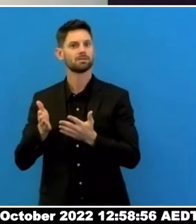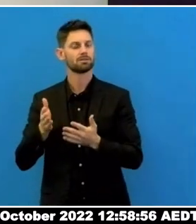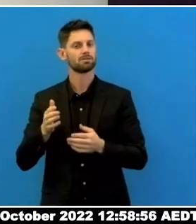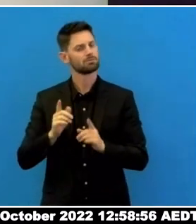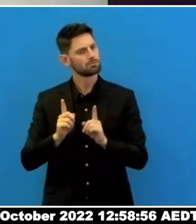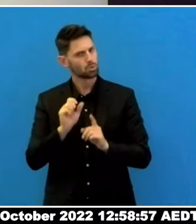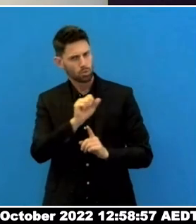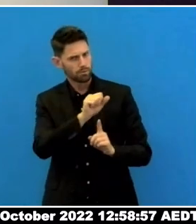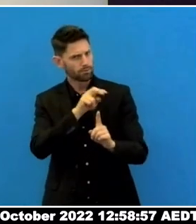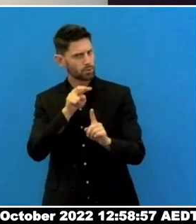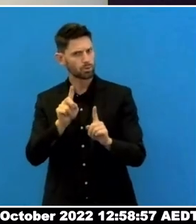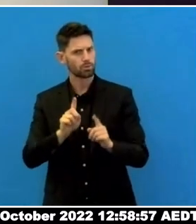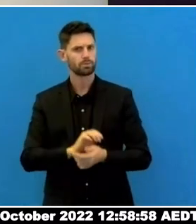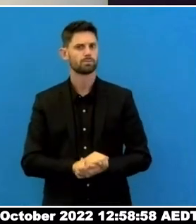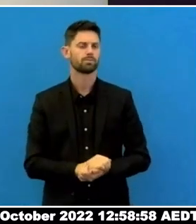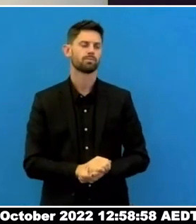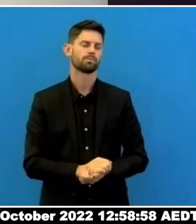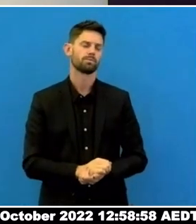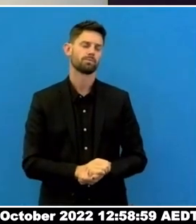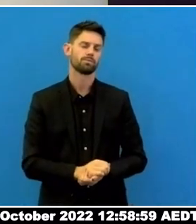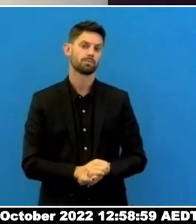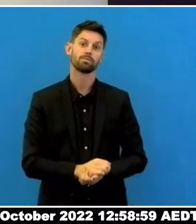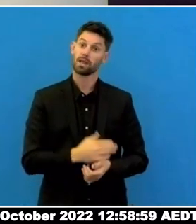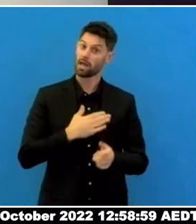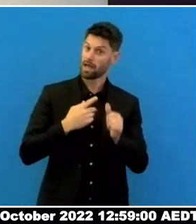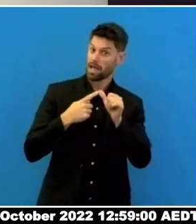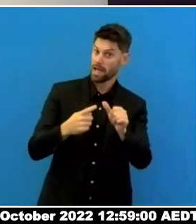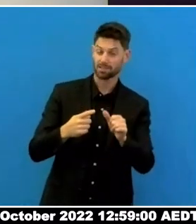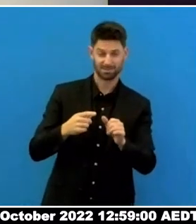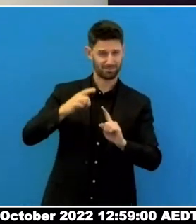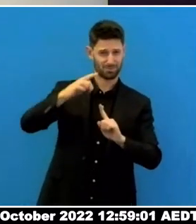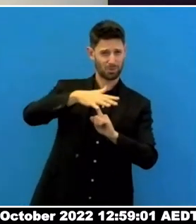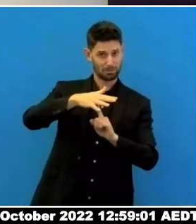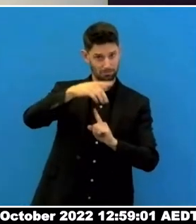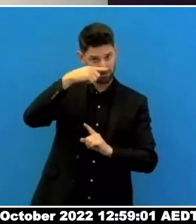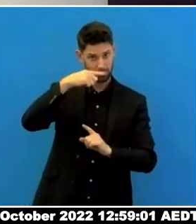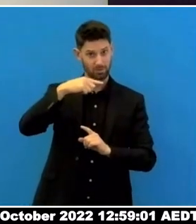Yes, look, we would certainly say that providing services as early as possible makes an enormous difference.